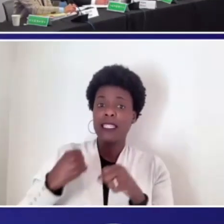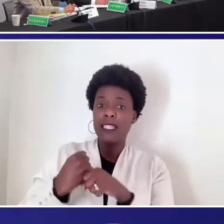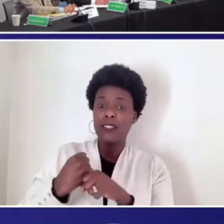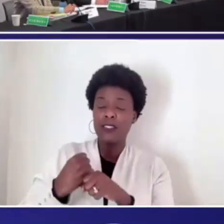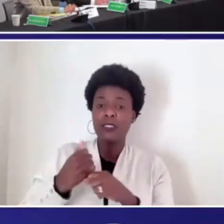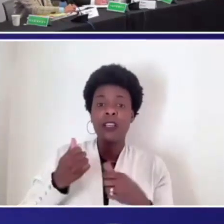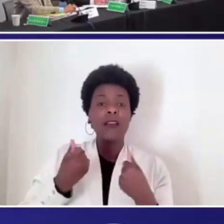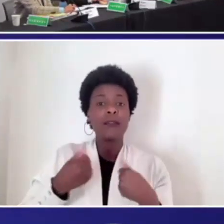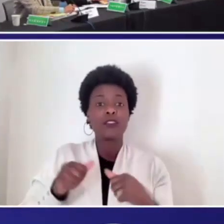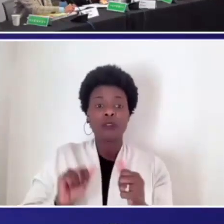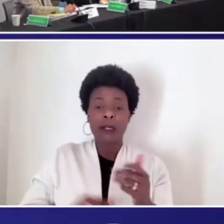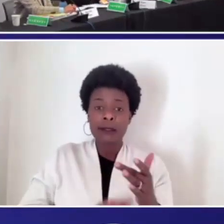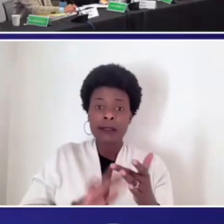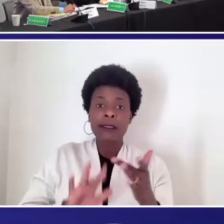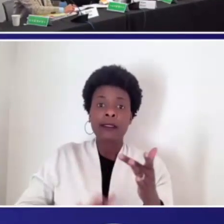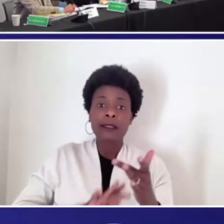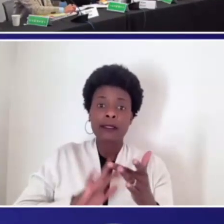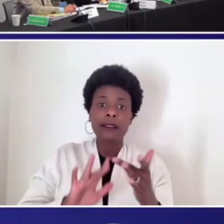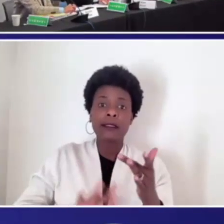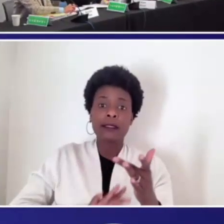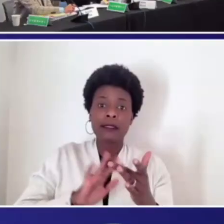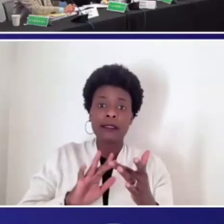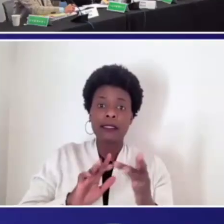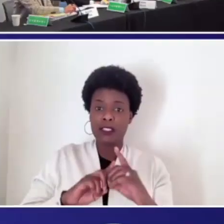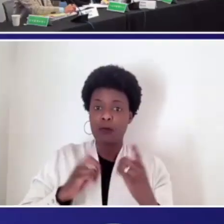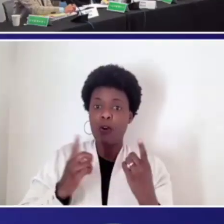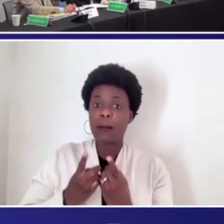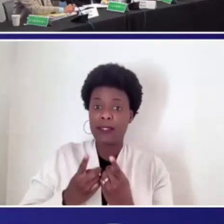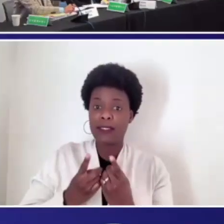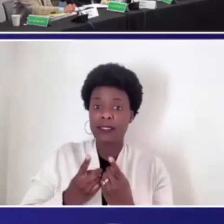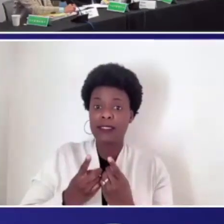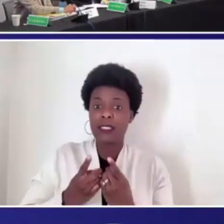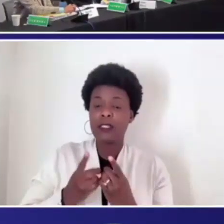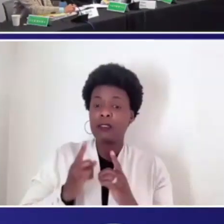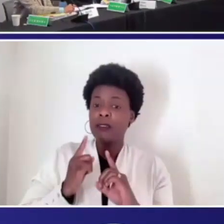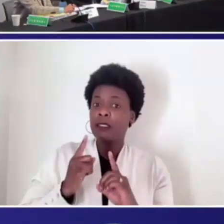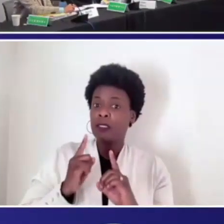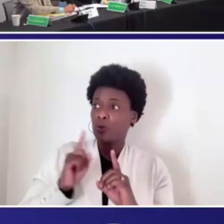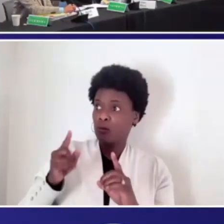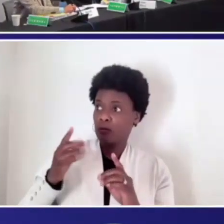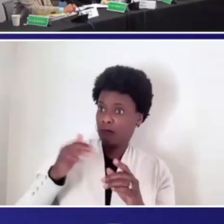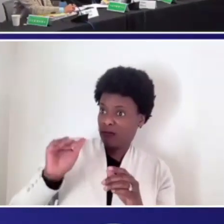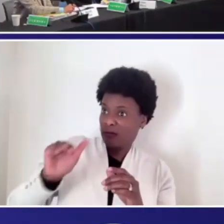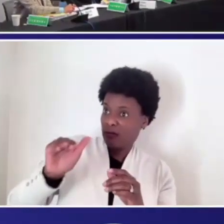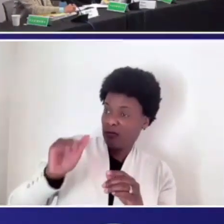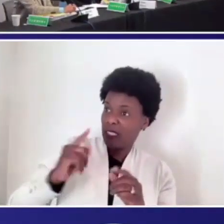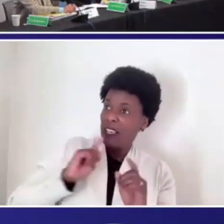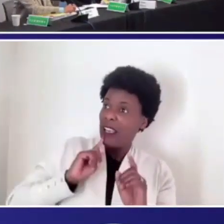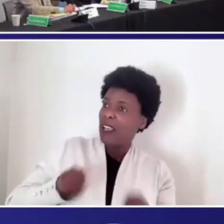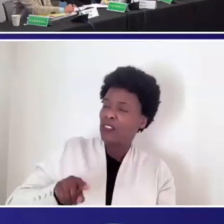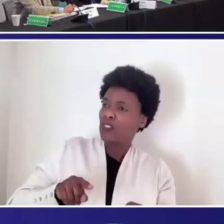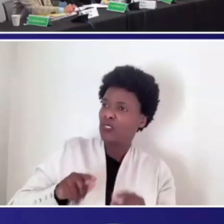contact the Department to answer their question on how they were supposed to